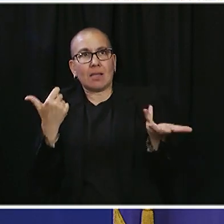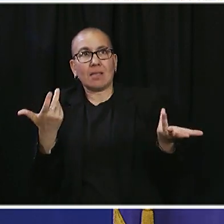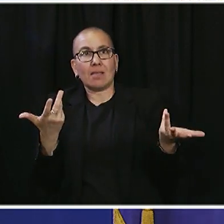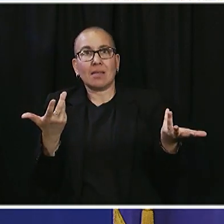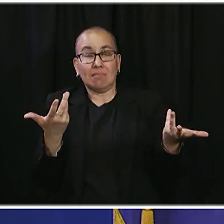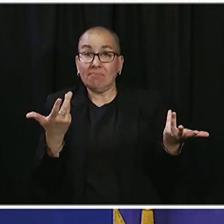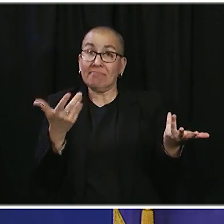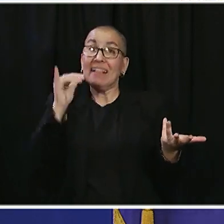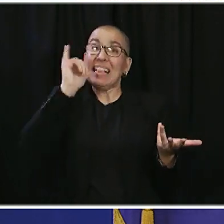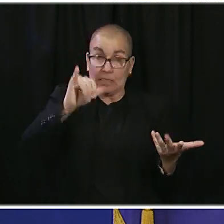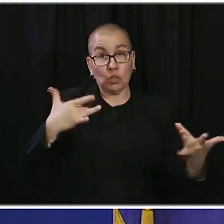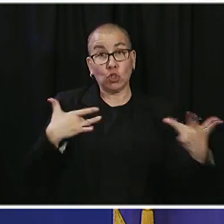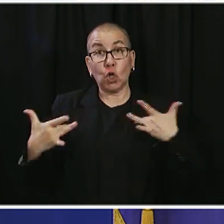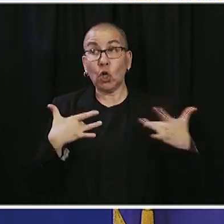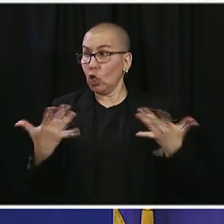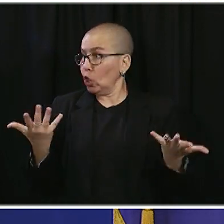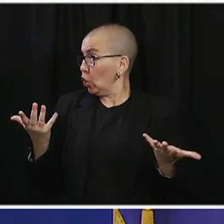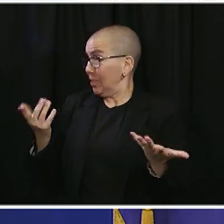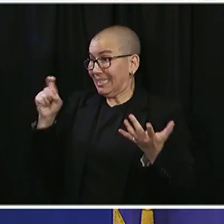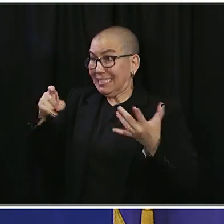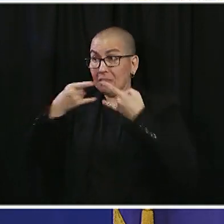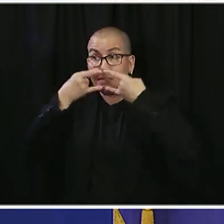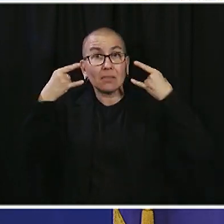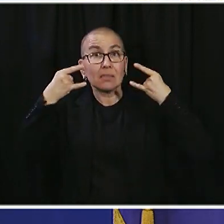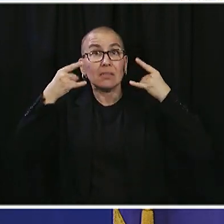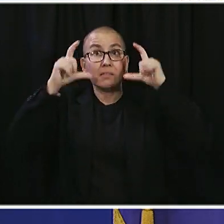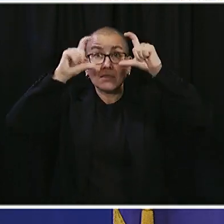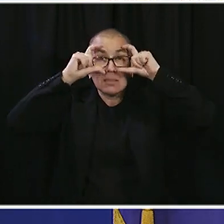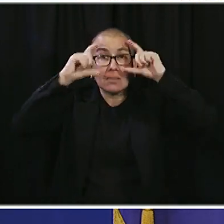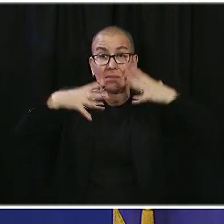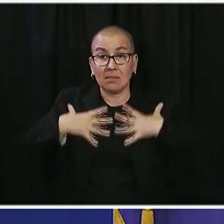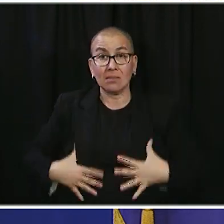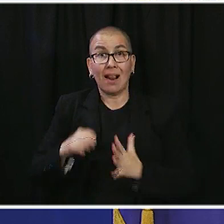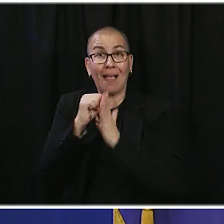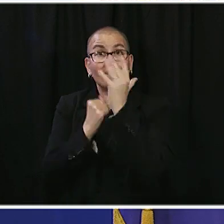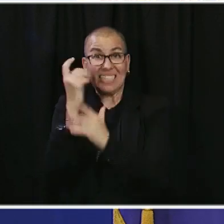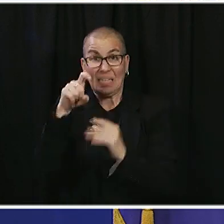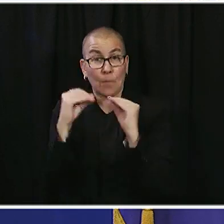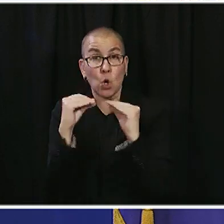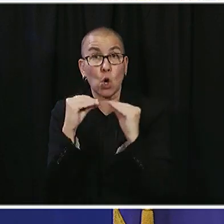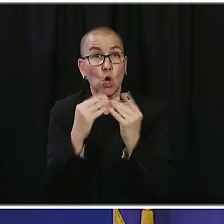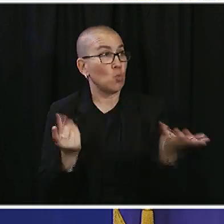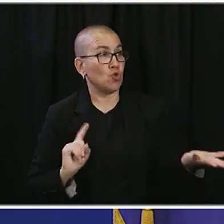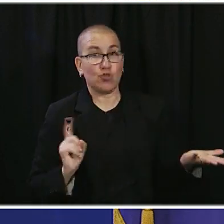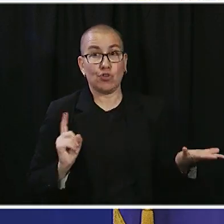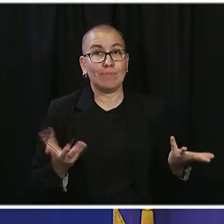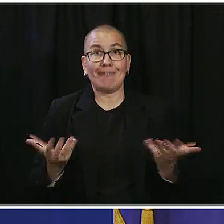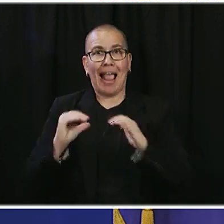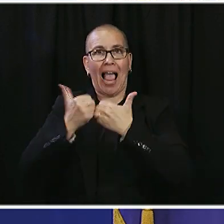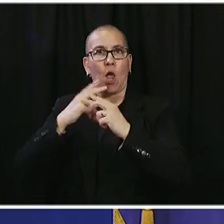ANSWERS ON THAT. SO AM I STILL CONCERNED ABOUT WHERE THEY'RE AT? YES. ARE WE DOING AND THE COMMISSIONER AND HER TEAM AND